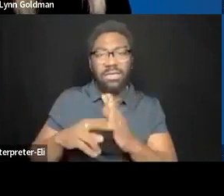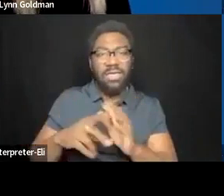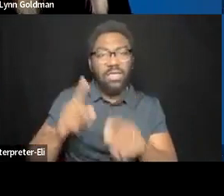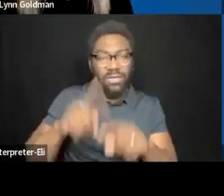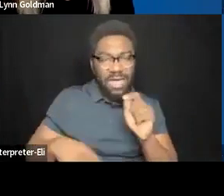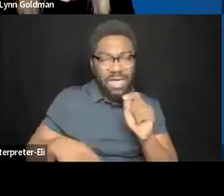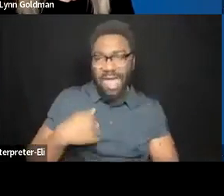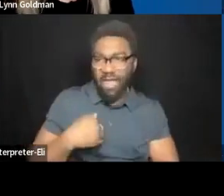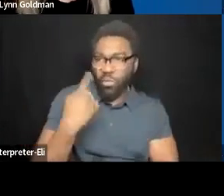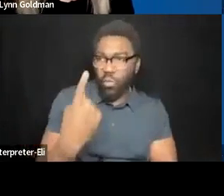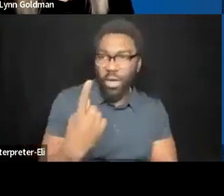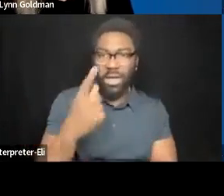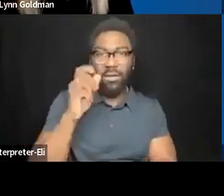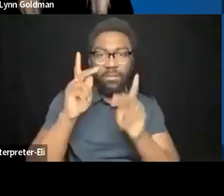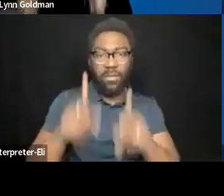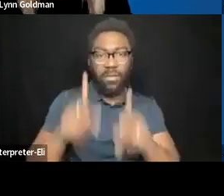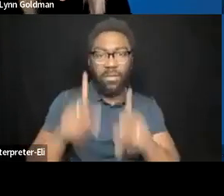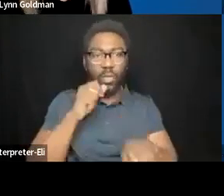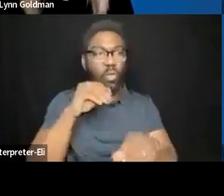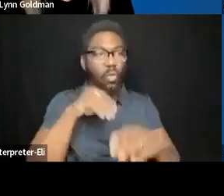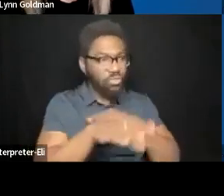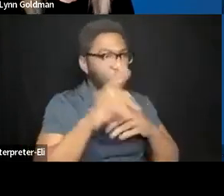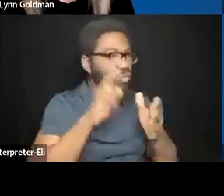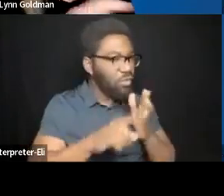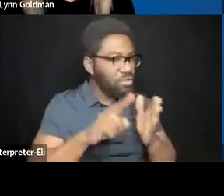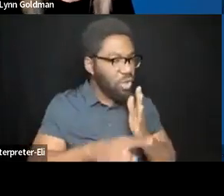both walks into a research space and walks into a clinical space.